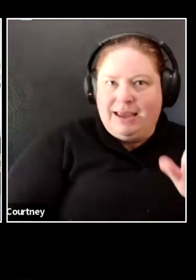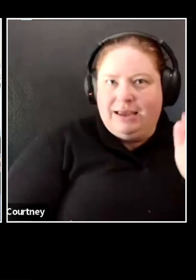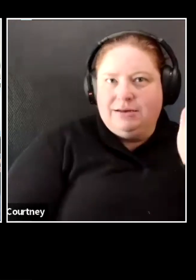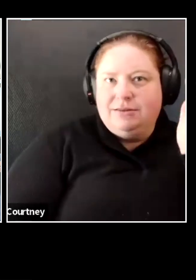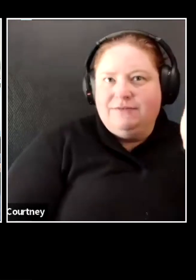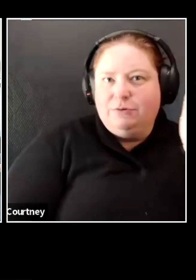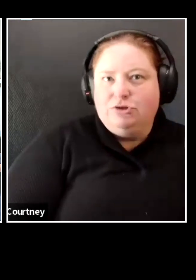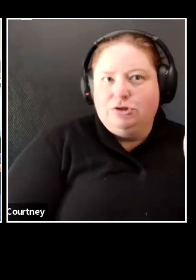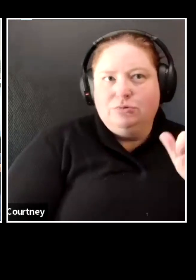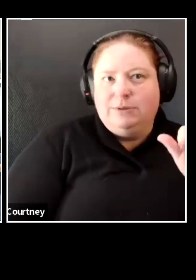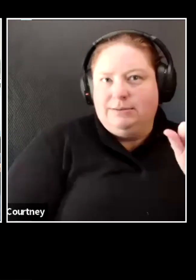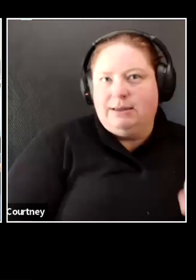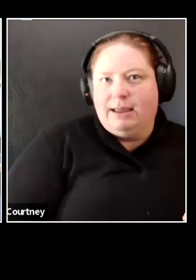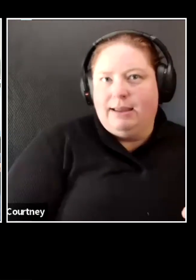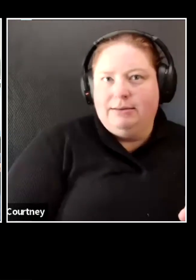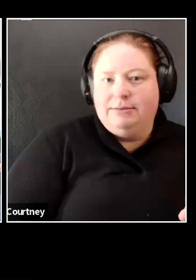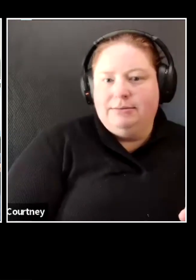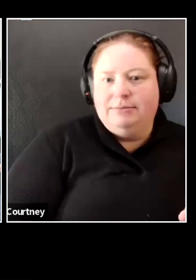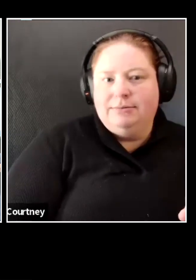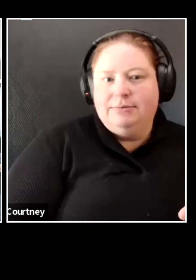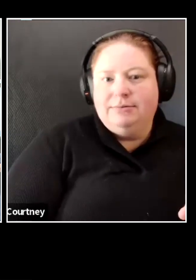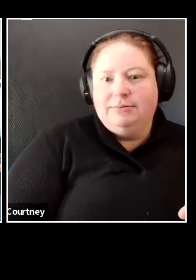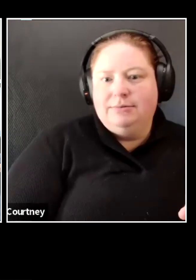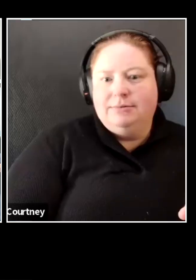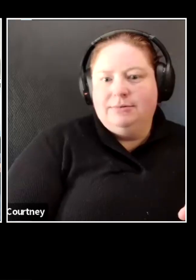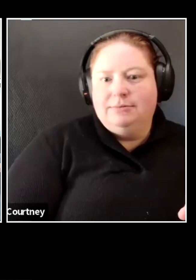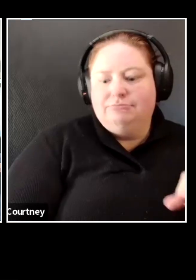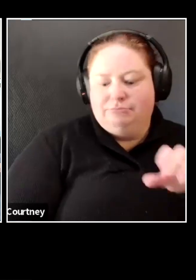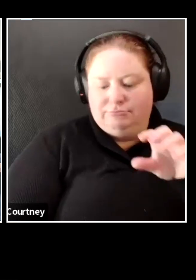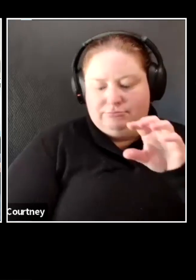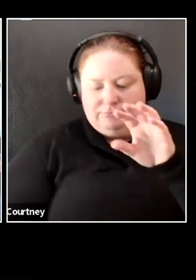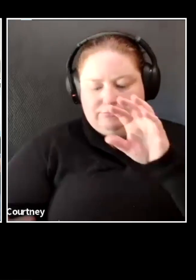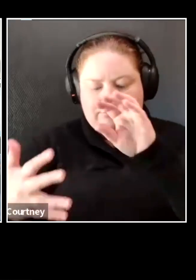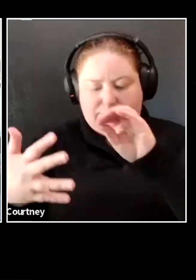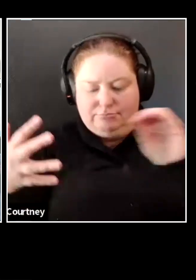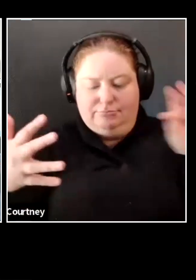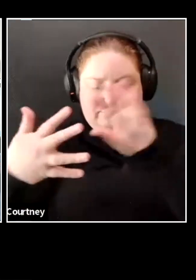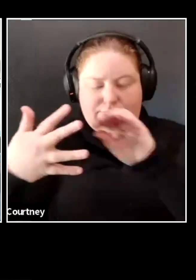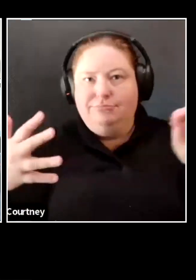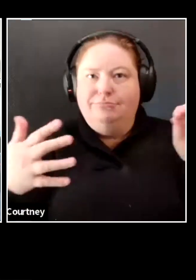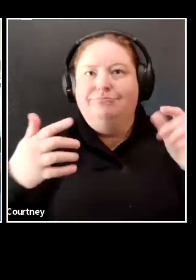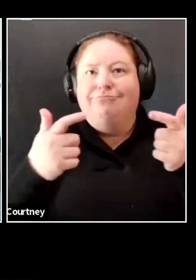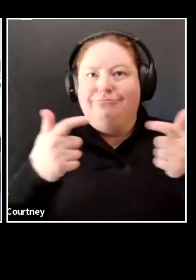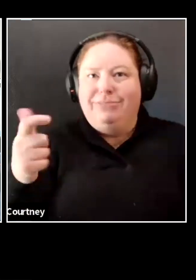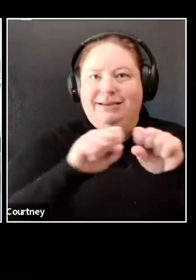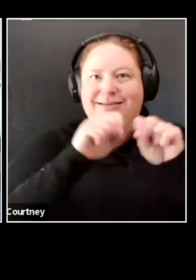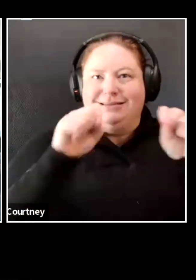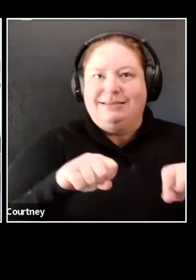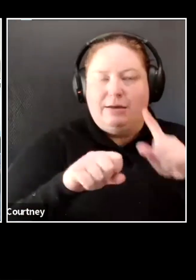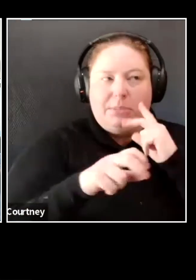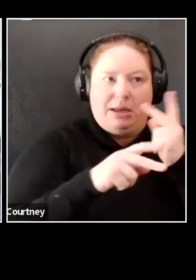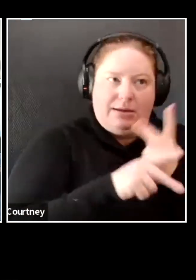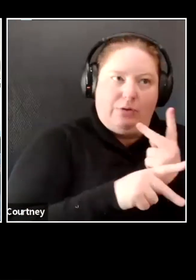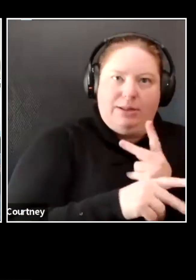um plug everything into a big system that calculates some really simple metrics and yet